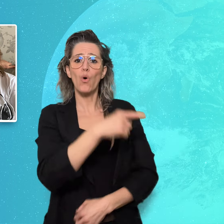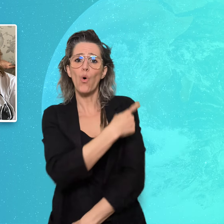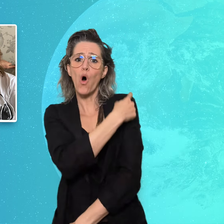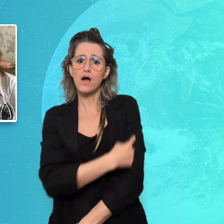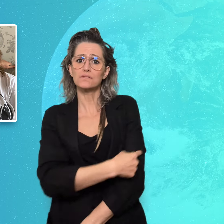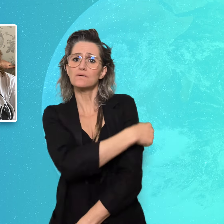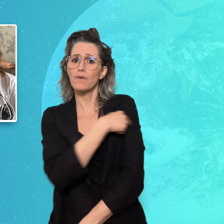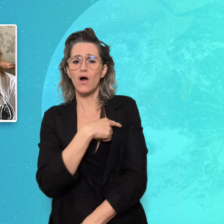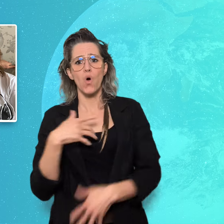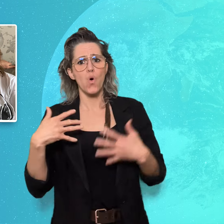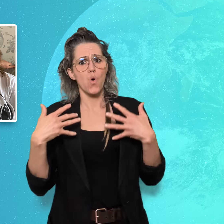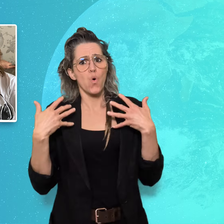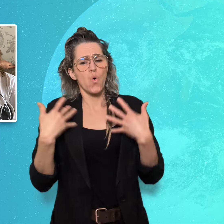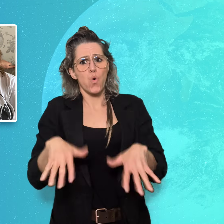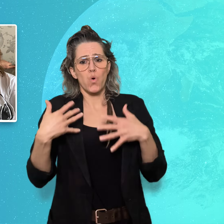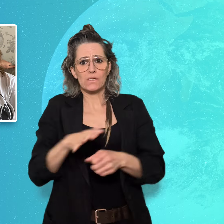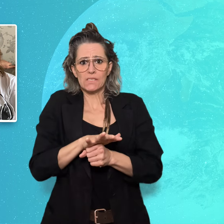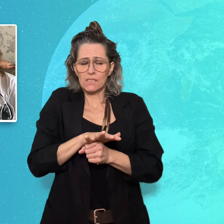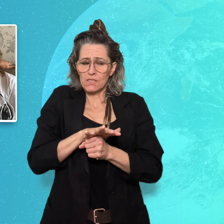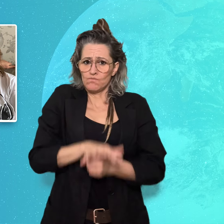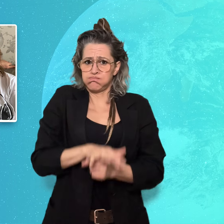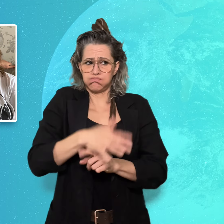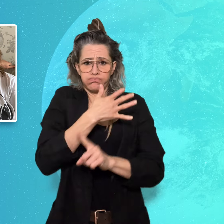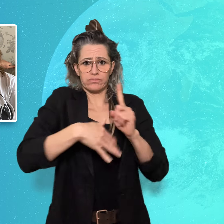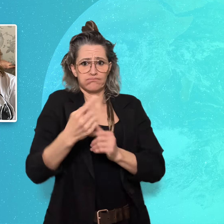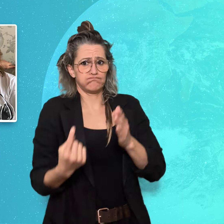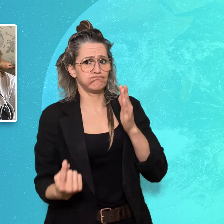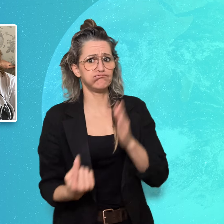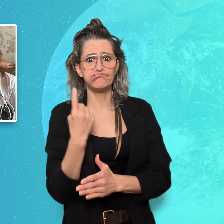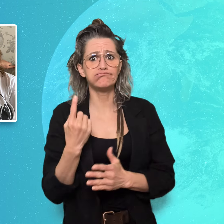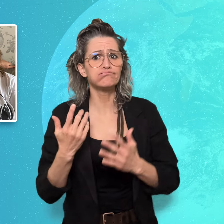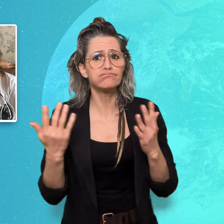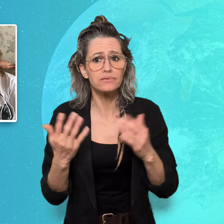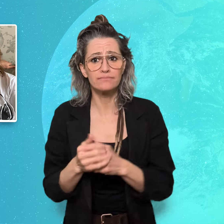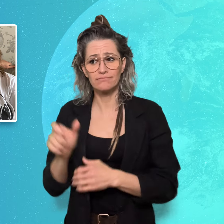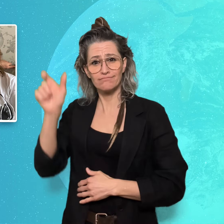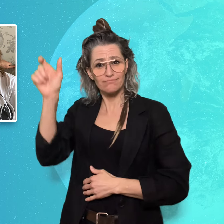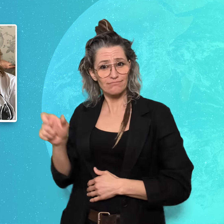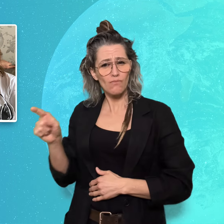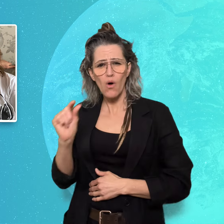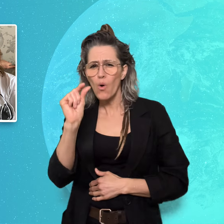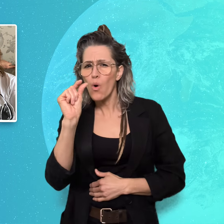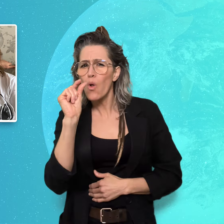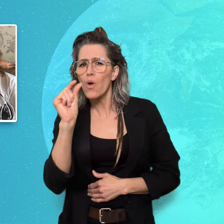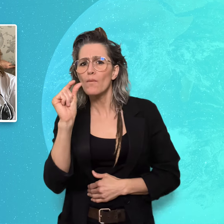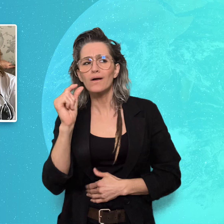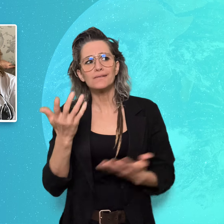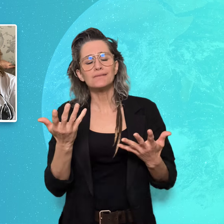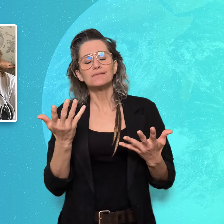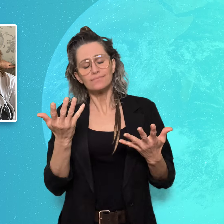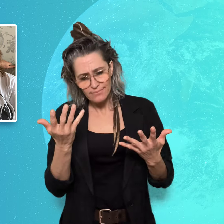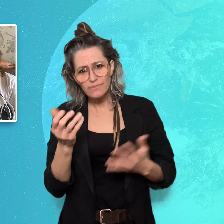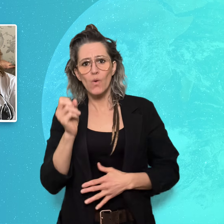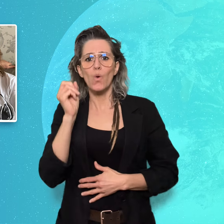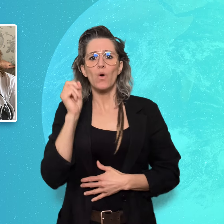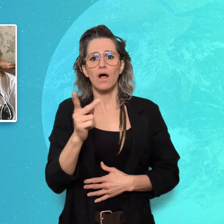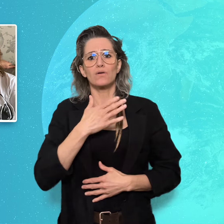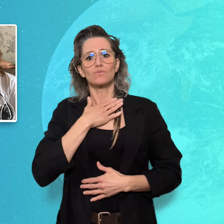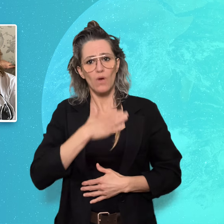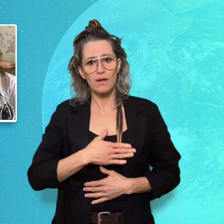at a hospital in the United Kingdom (UK) when he almost underwent